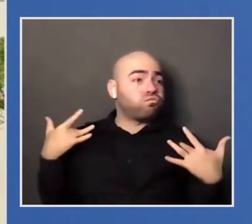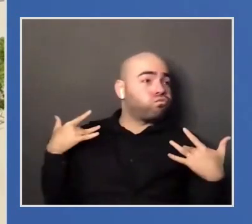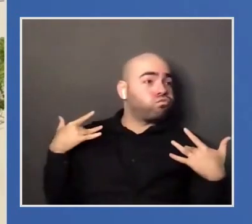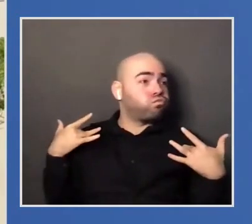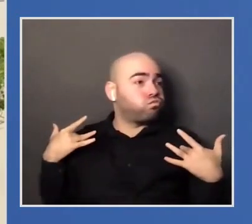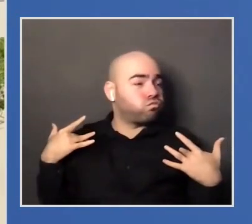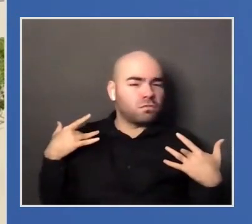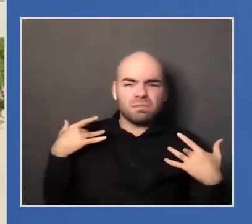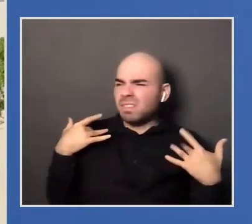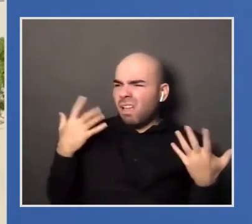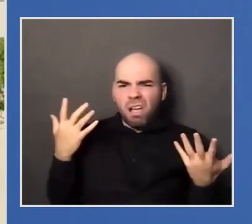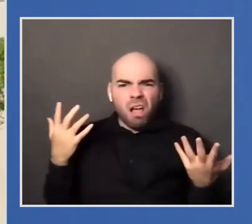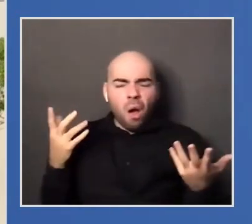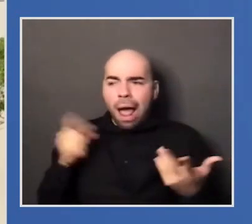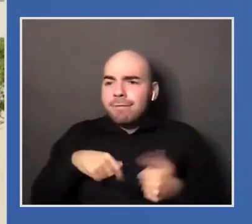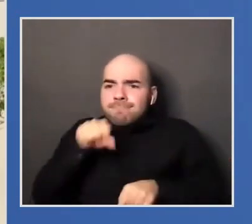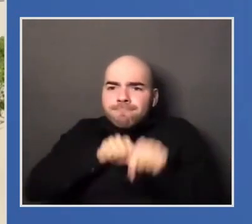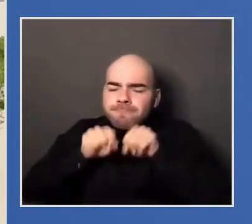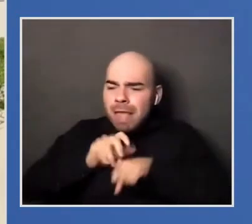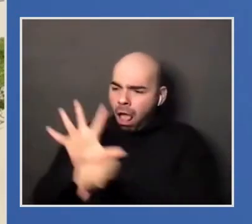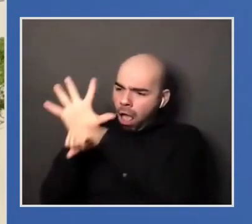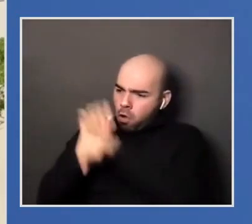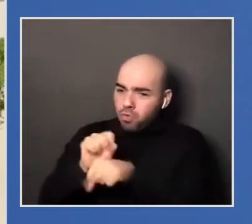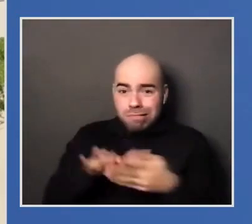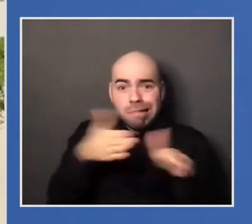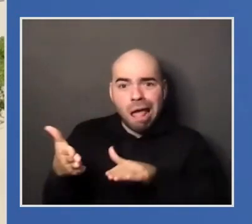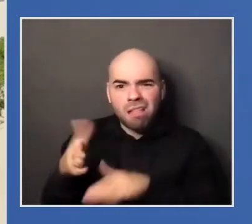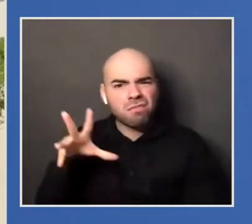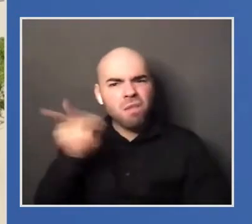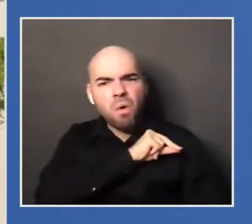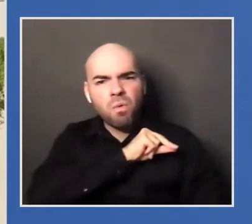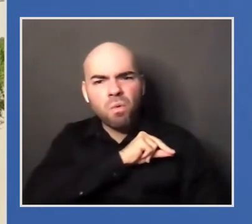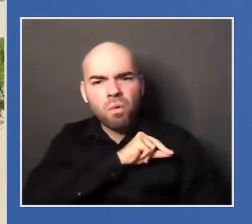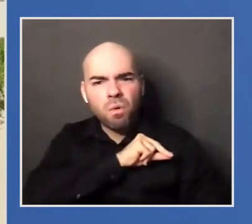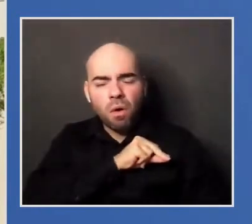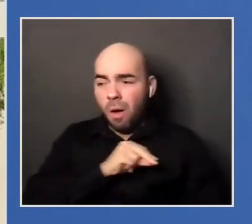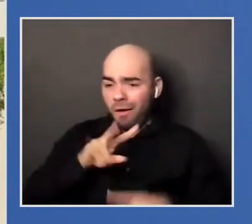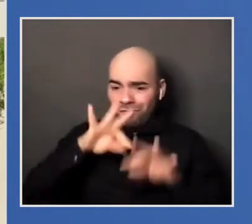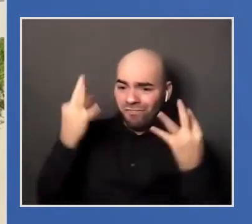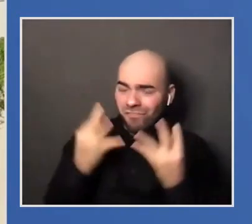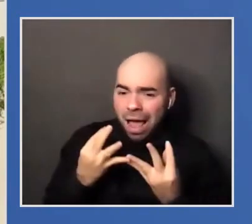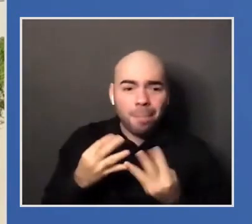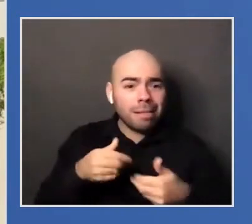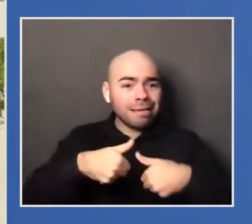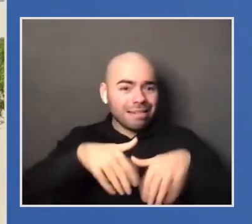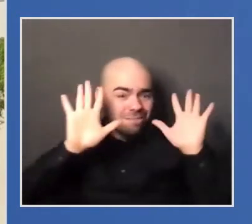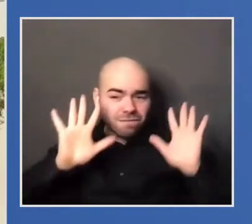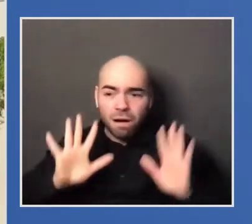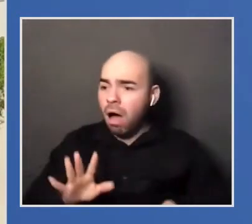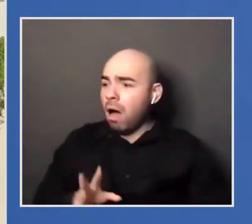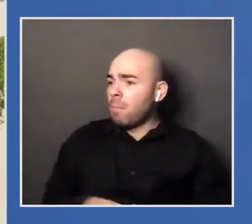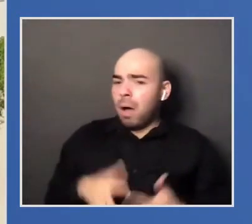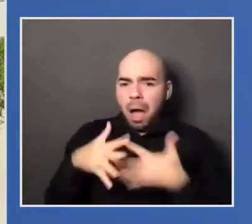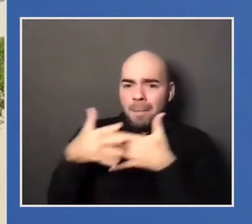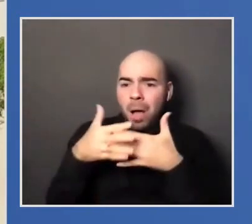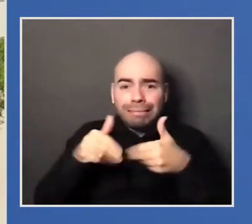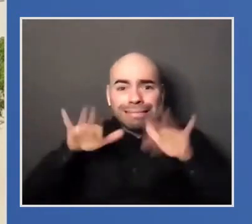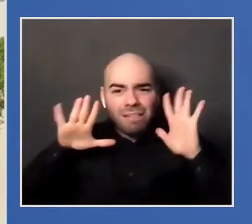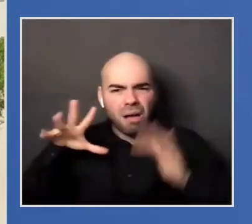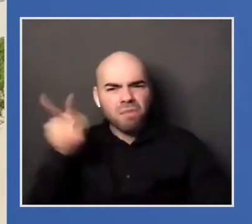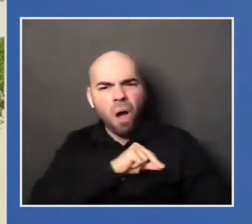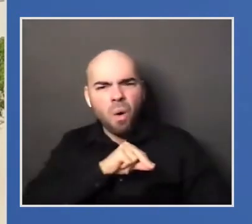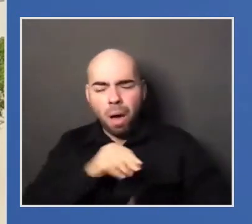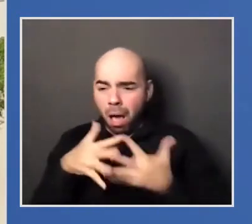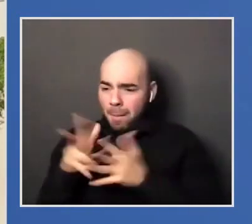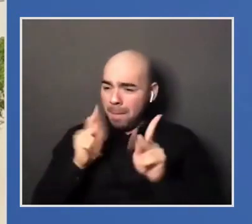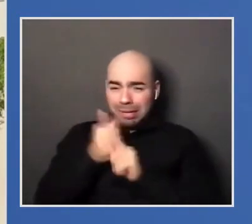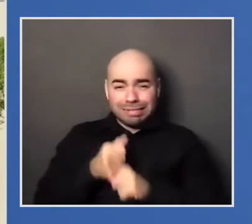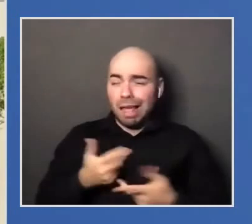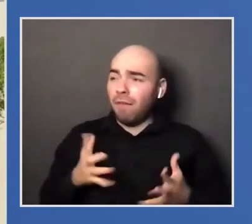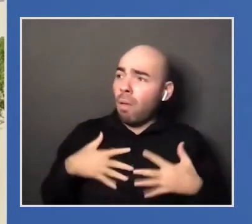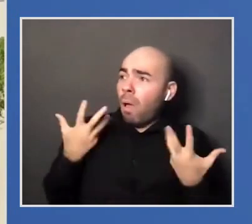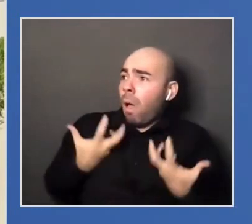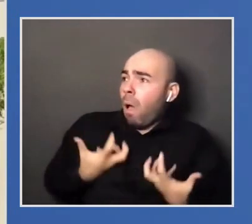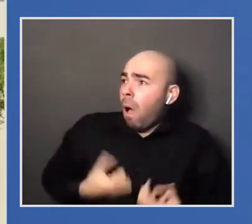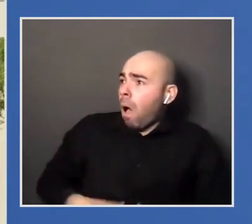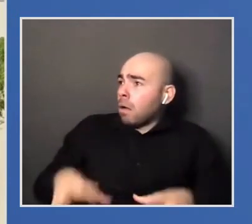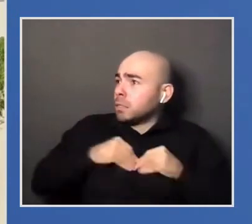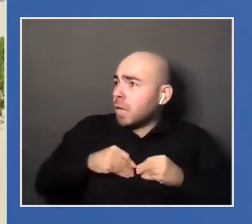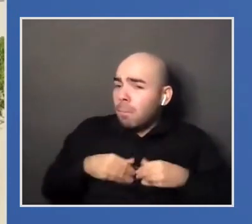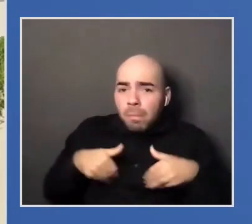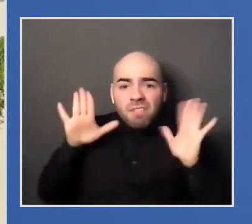AMERICA.